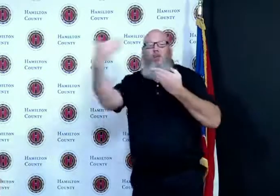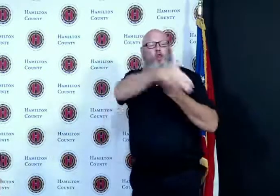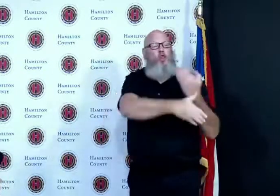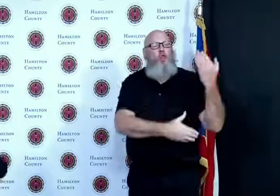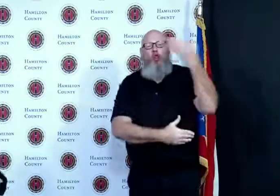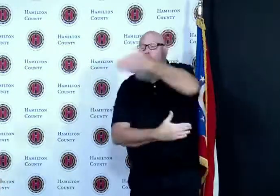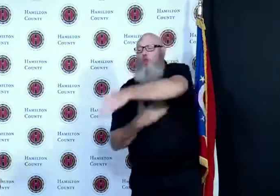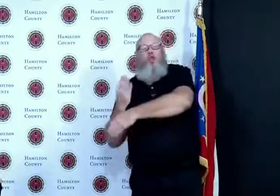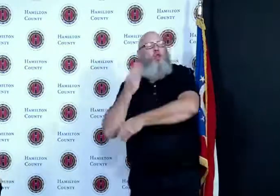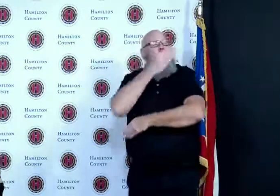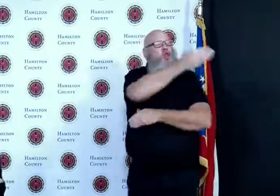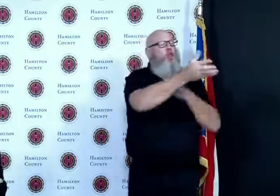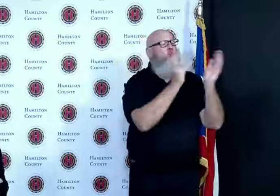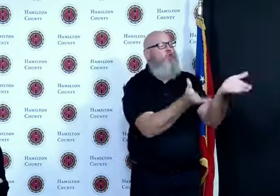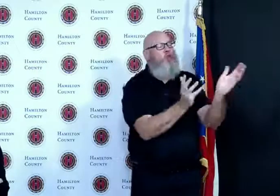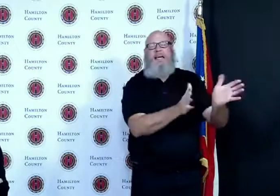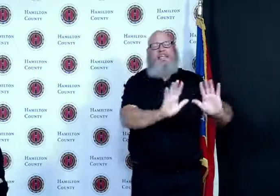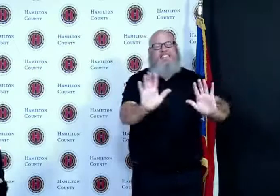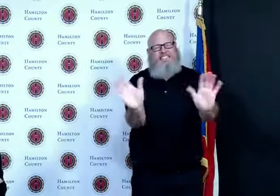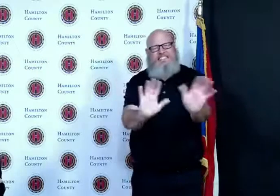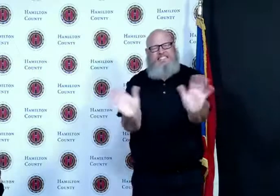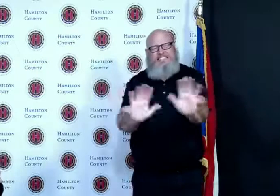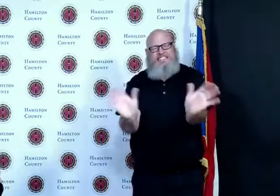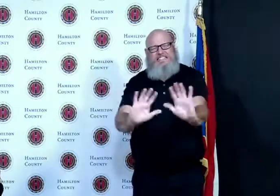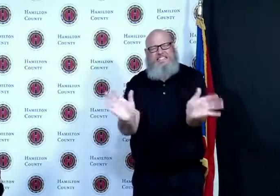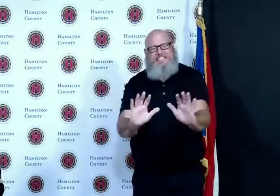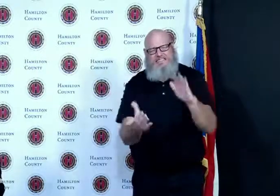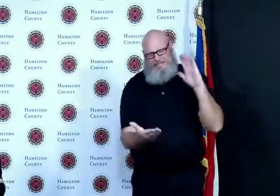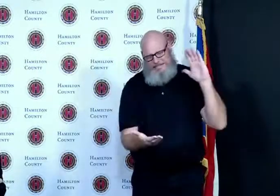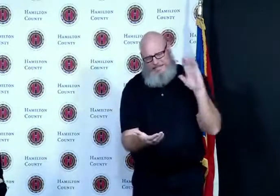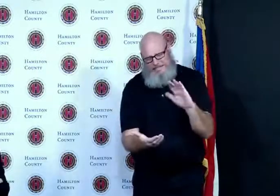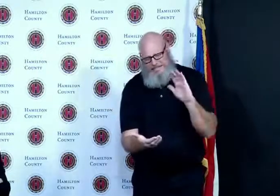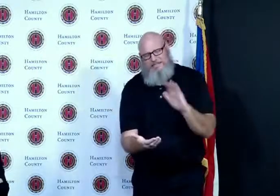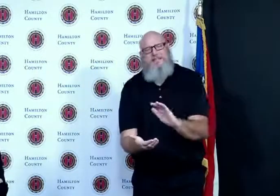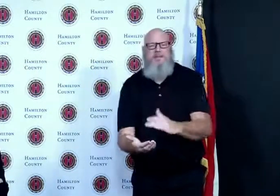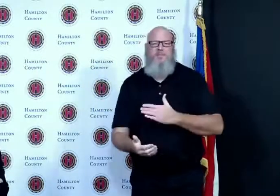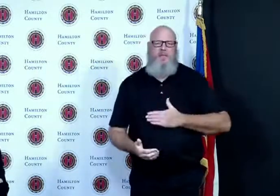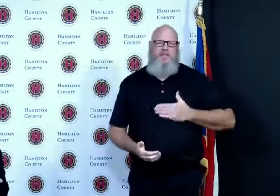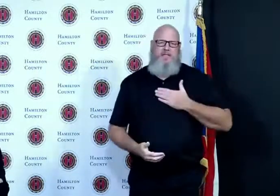a press conference on Friday rolled out a website that I'll talk about in a second but let's talk